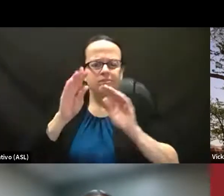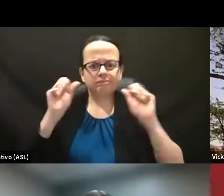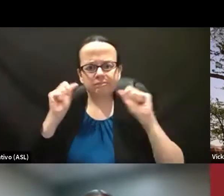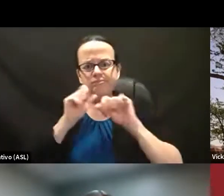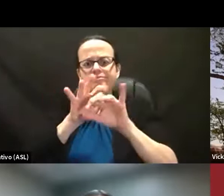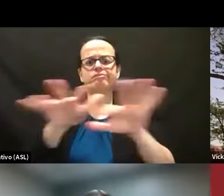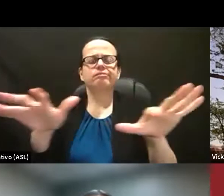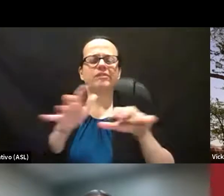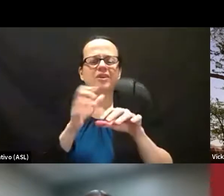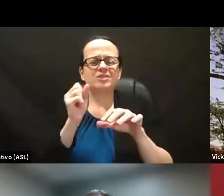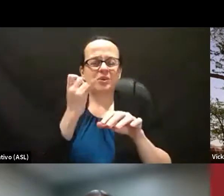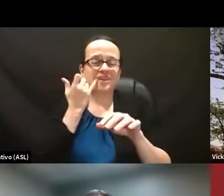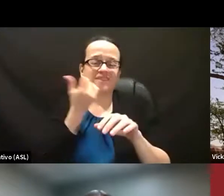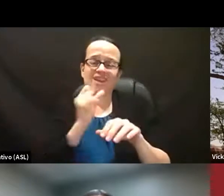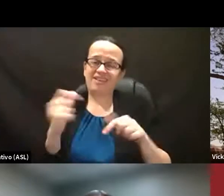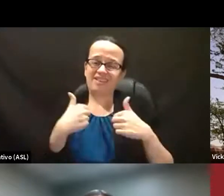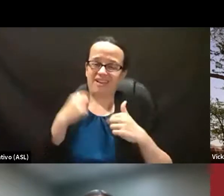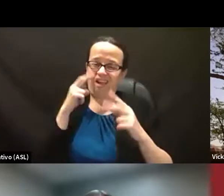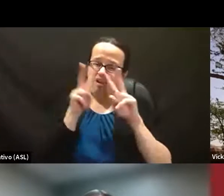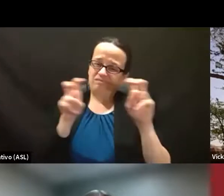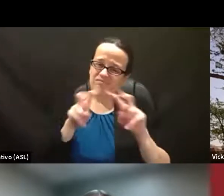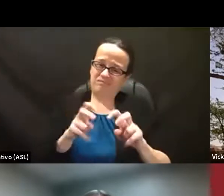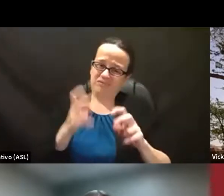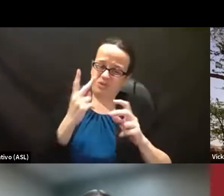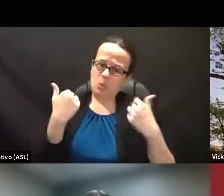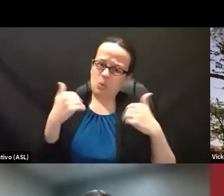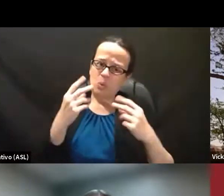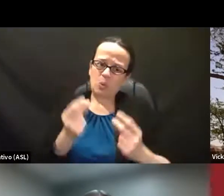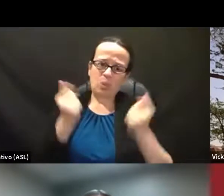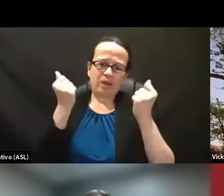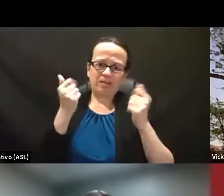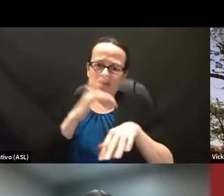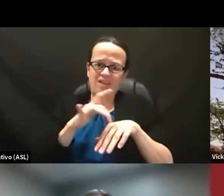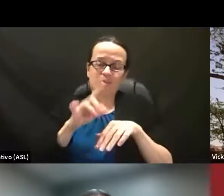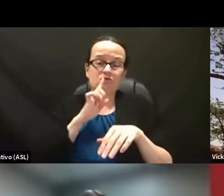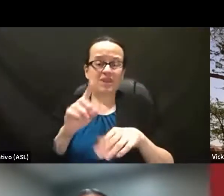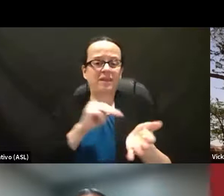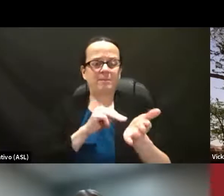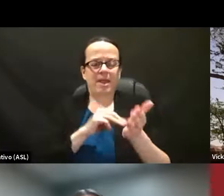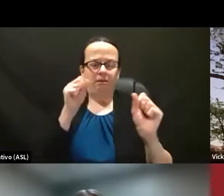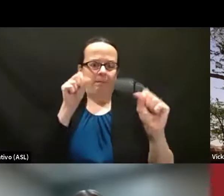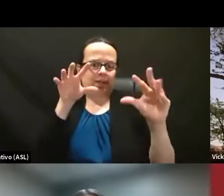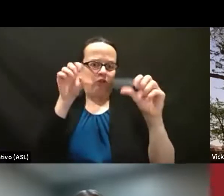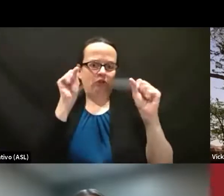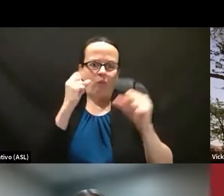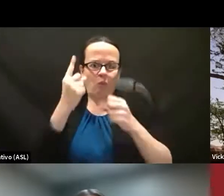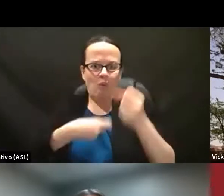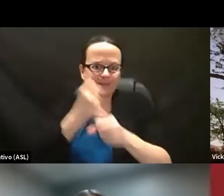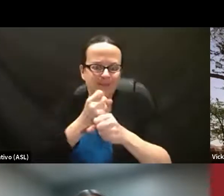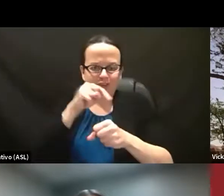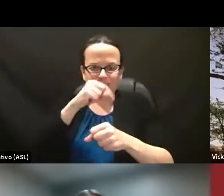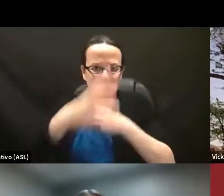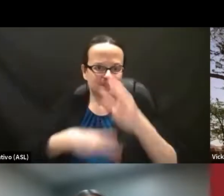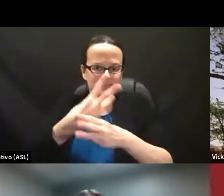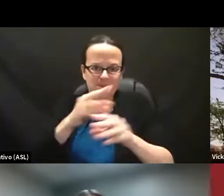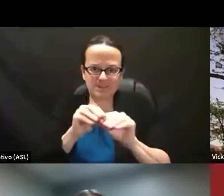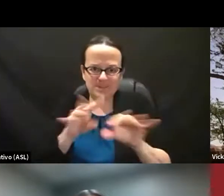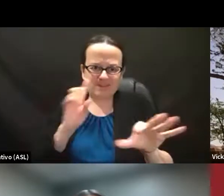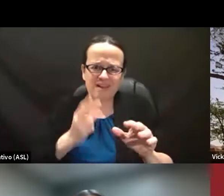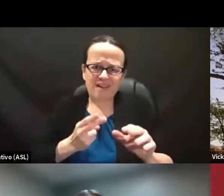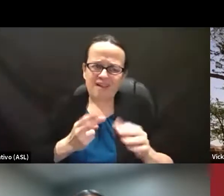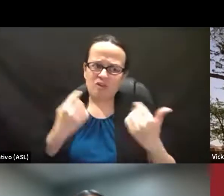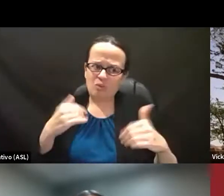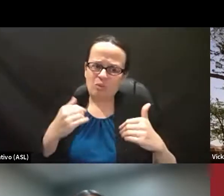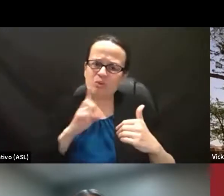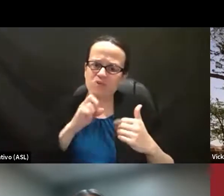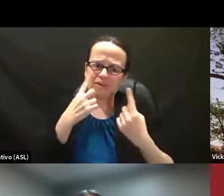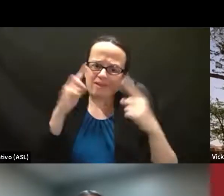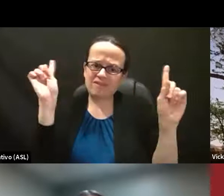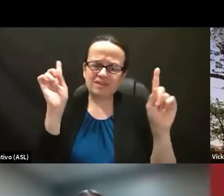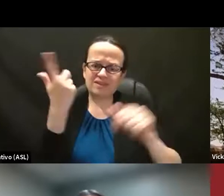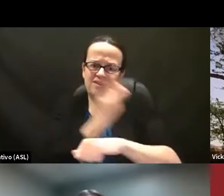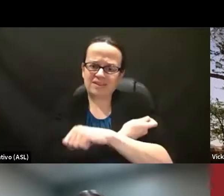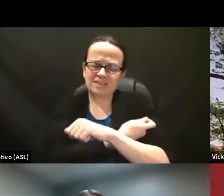Josh Allen (RN): If anything, I really look at how quickly they have become available as a medical miracle that you know within a year of this pandemic, we had highly effective vaccines available to the world that's pretty.